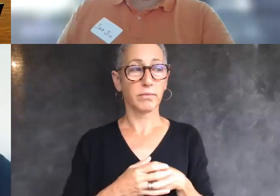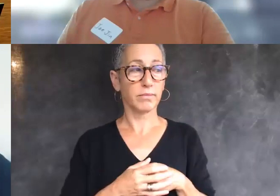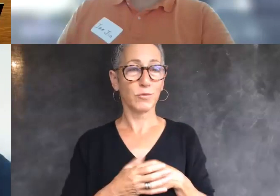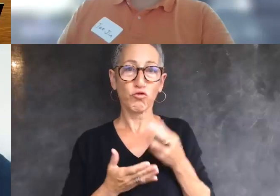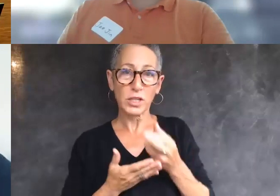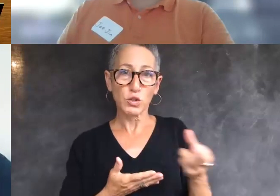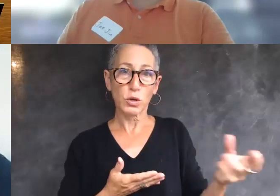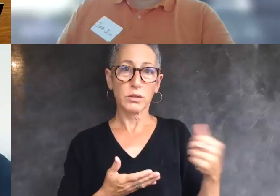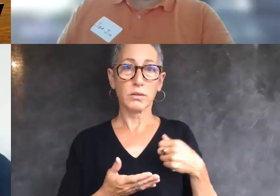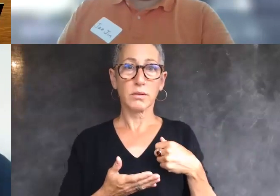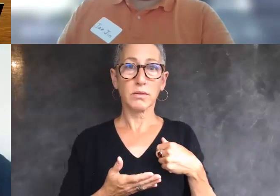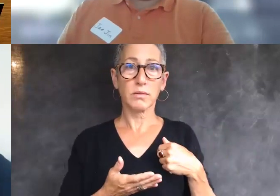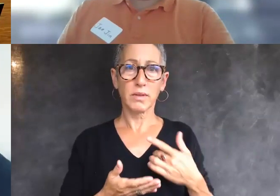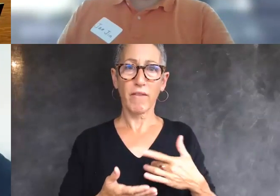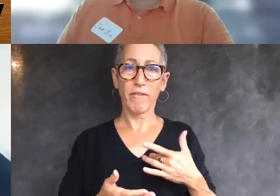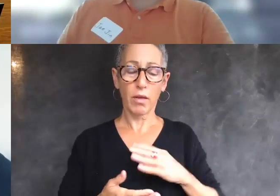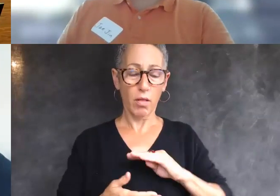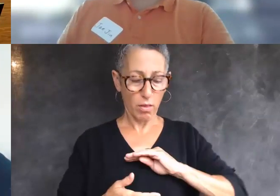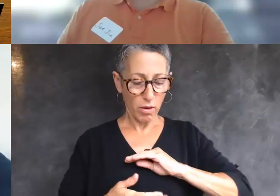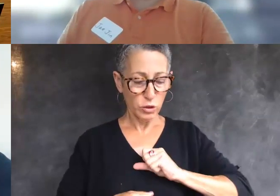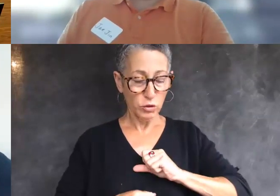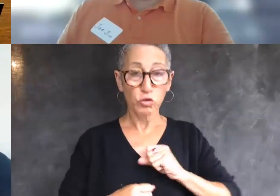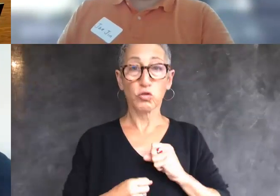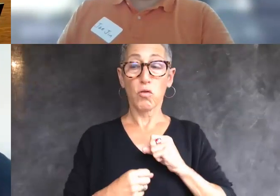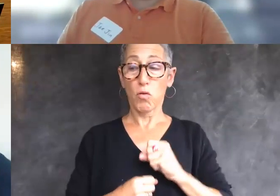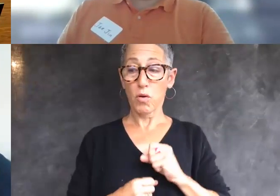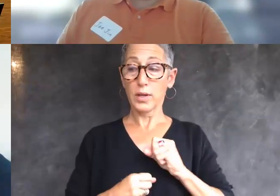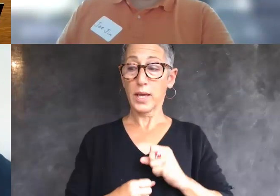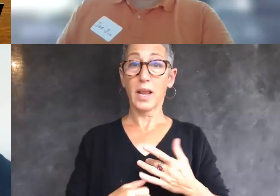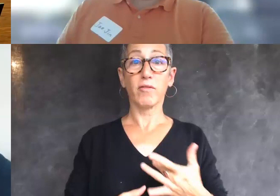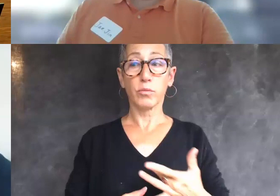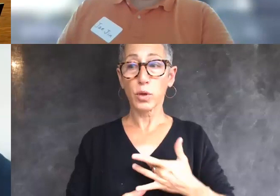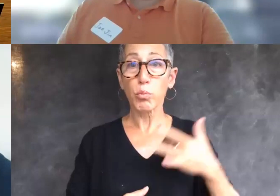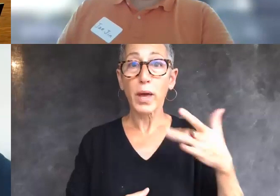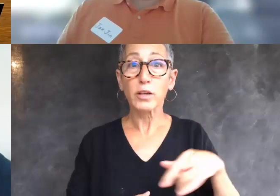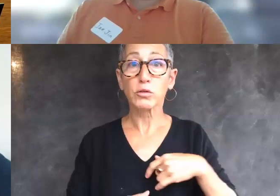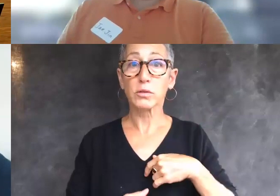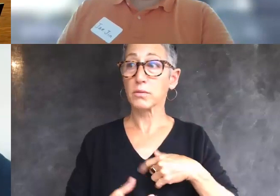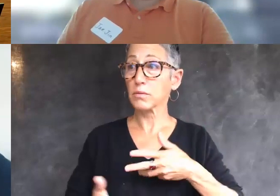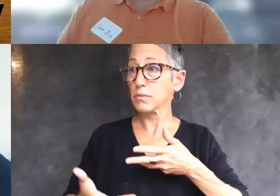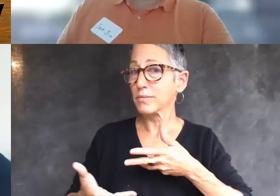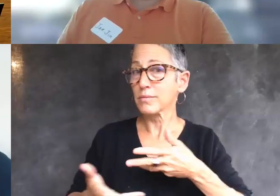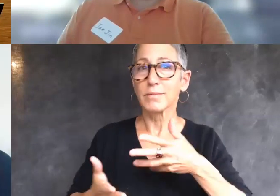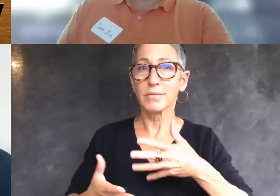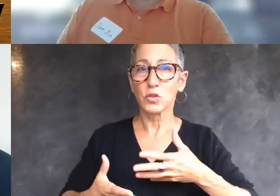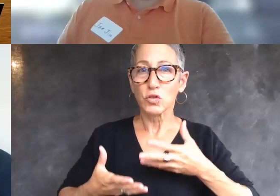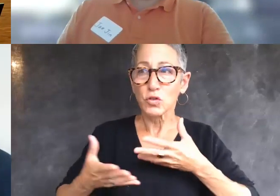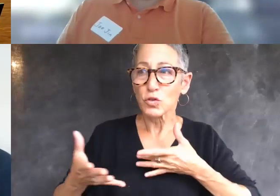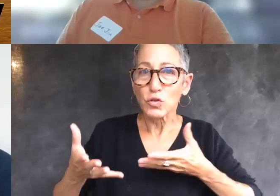They have compassion and grace to to have joy and peace of mind and to be able to tap into those gifts